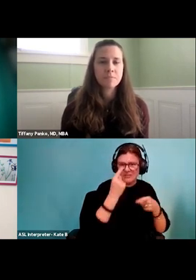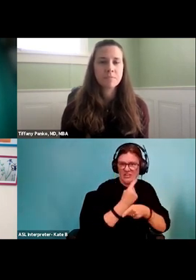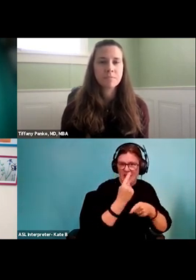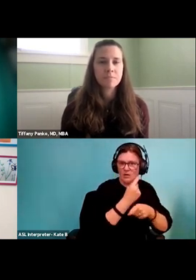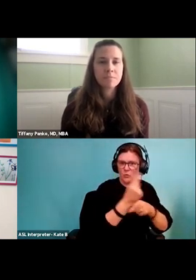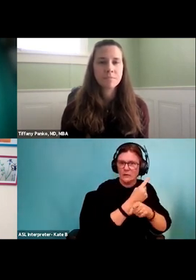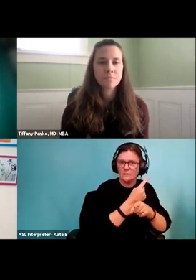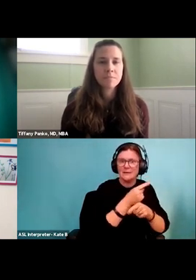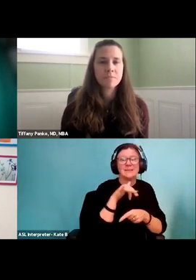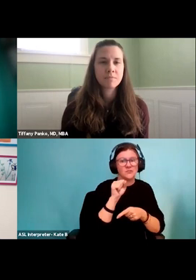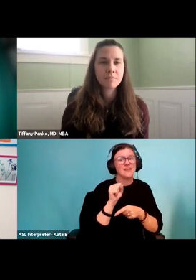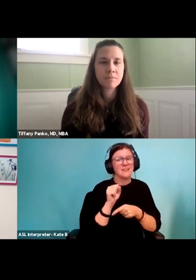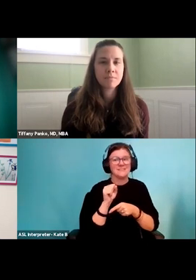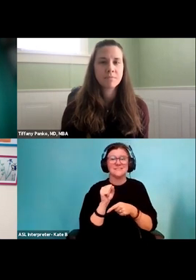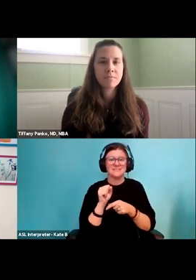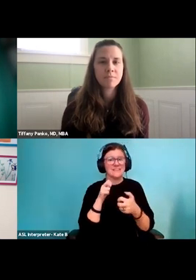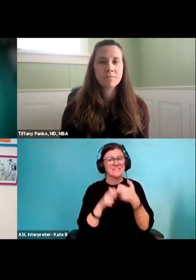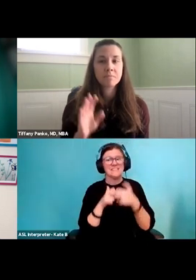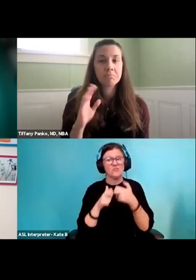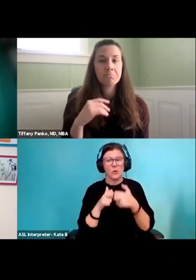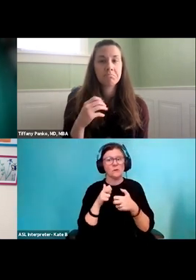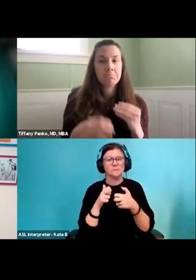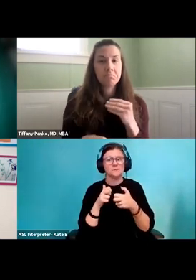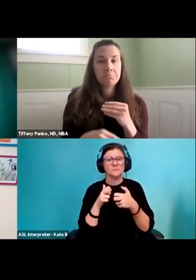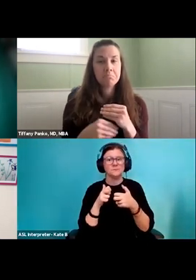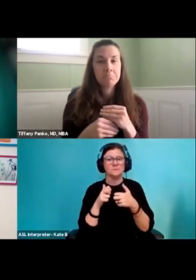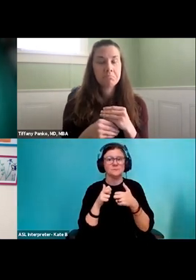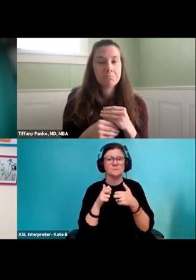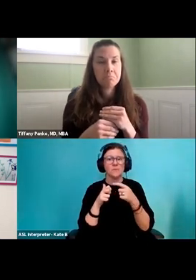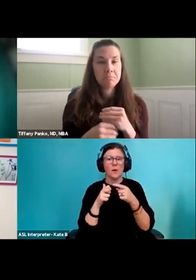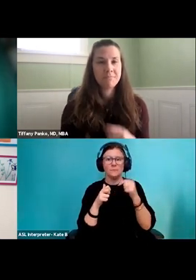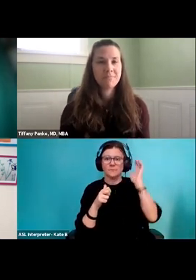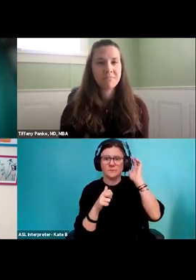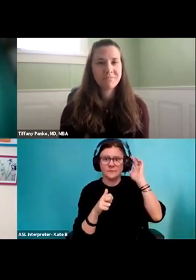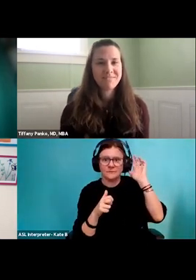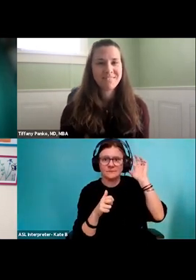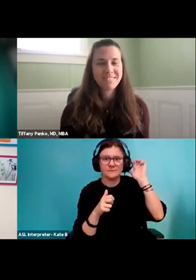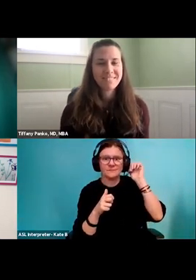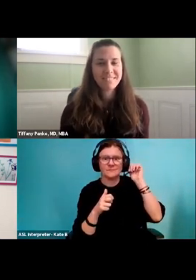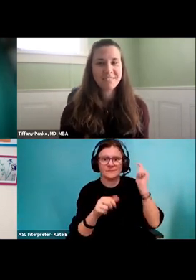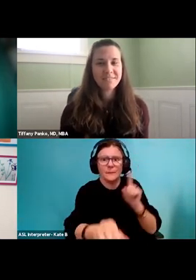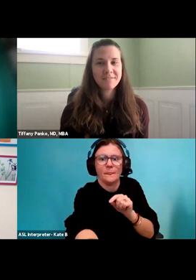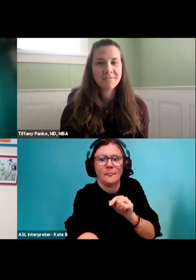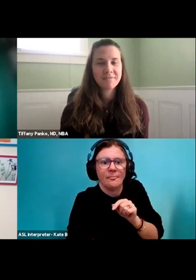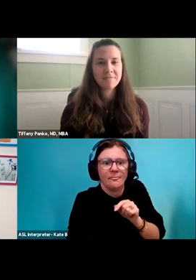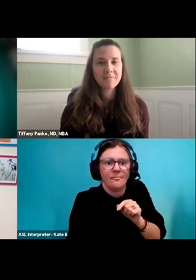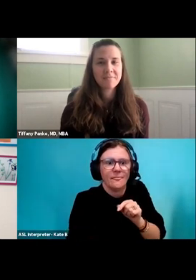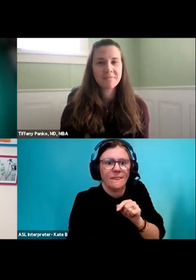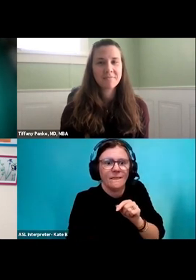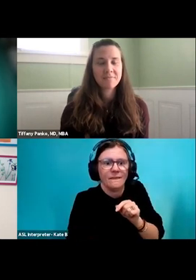a very difficult, thorny problem. But before we wrap up this moderated section, I also